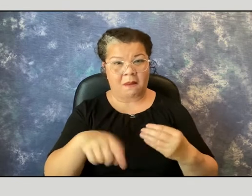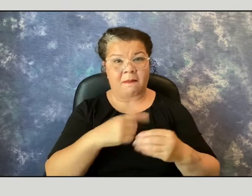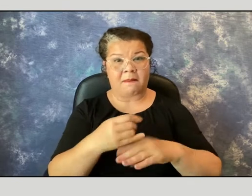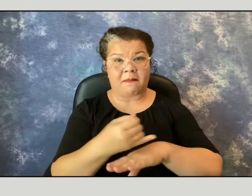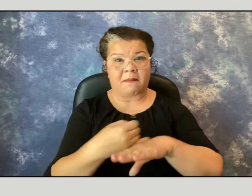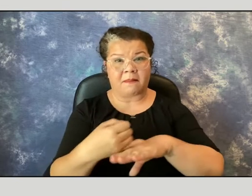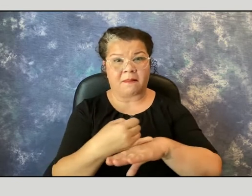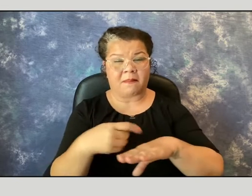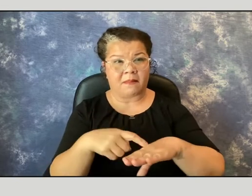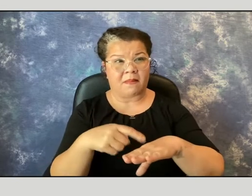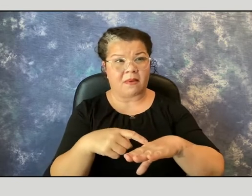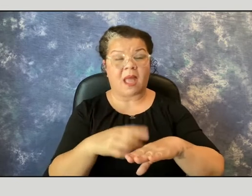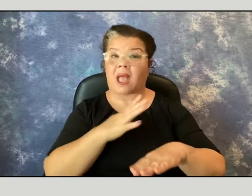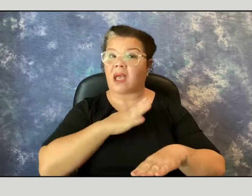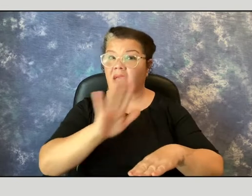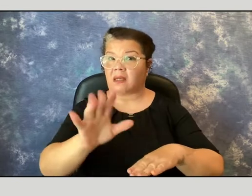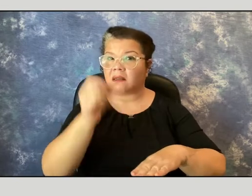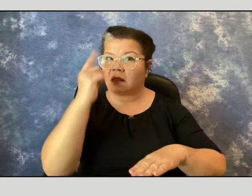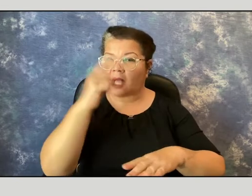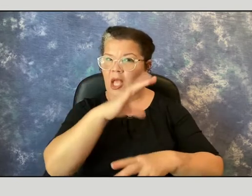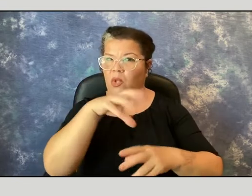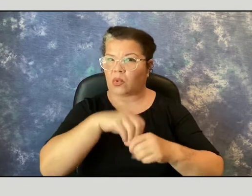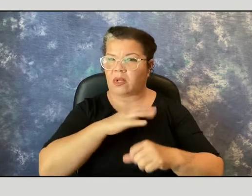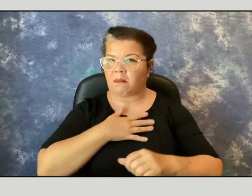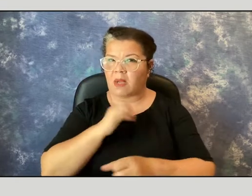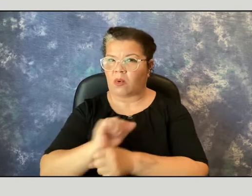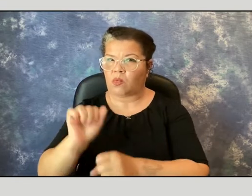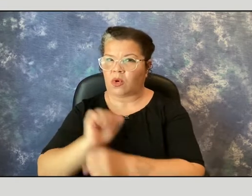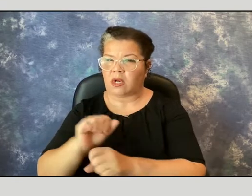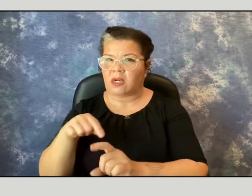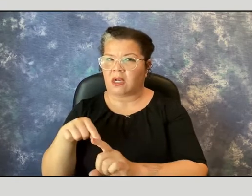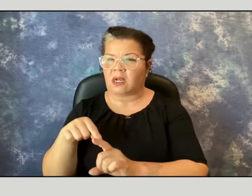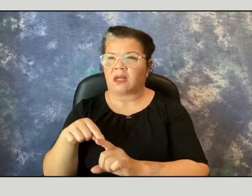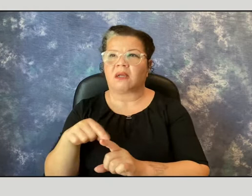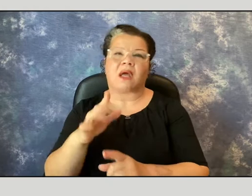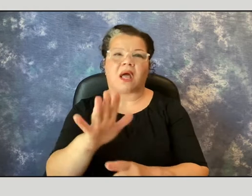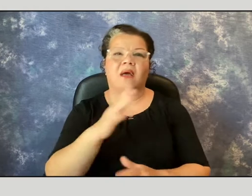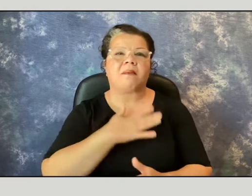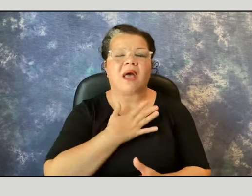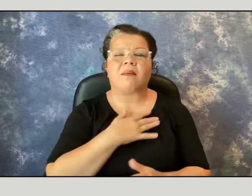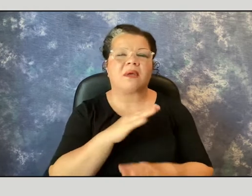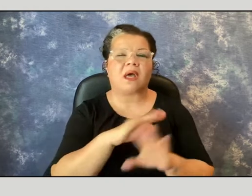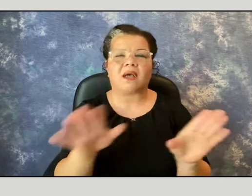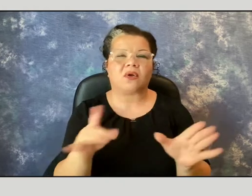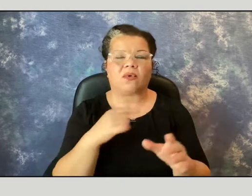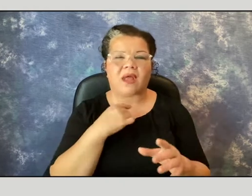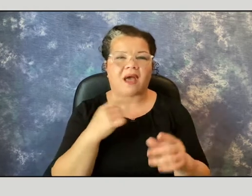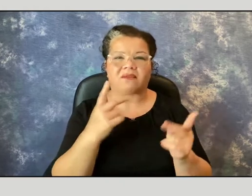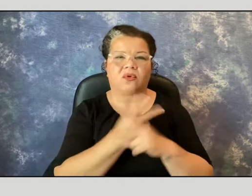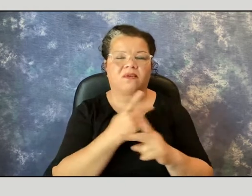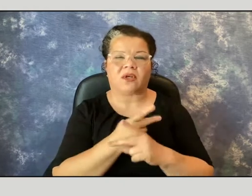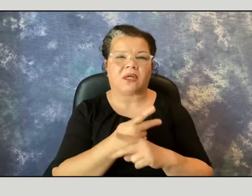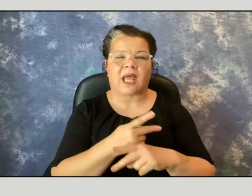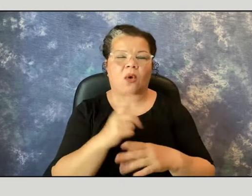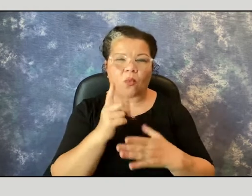and I'm glad that I don't have to be really figuring out what Puerto Ricanness is on my own because I work on this team